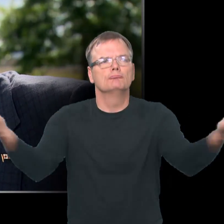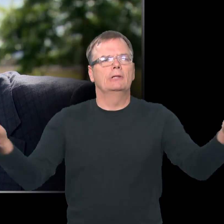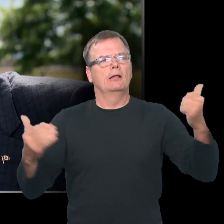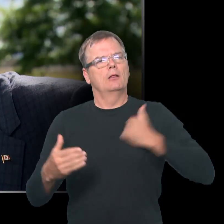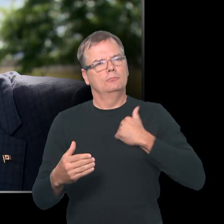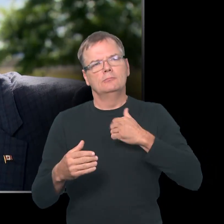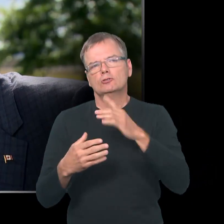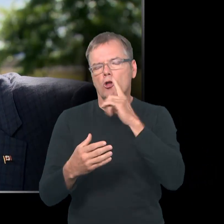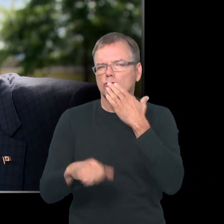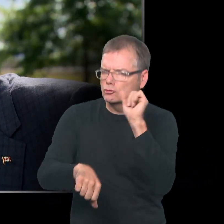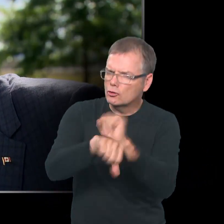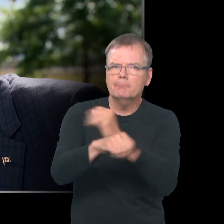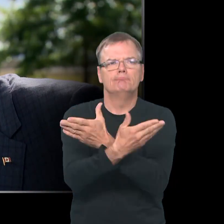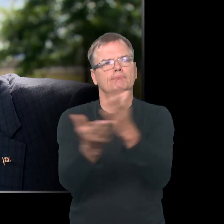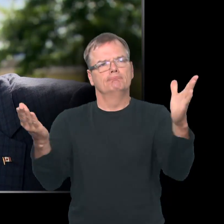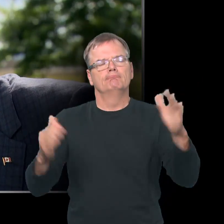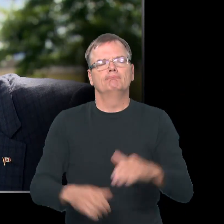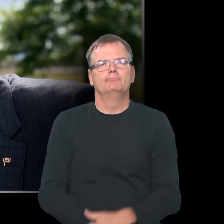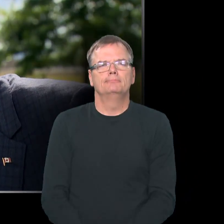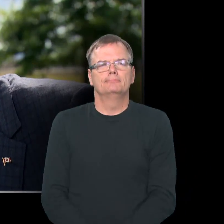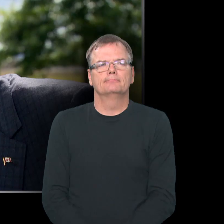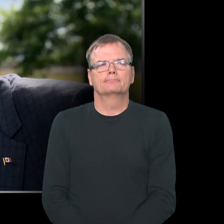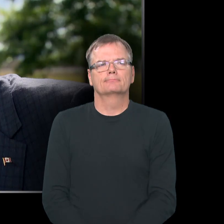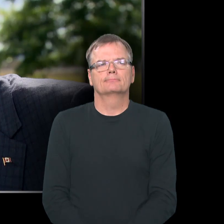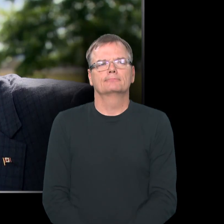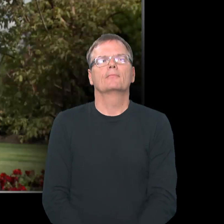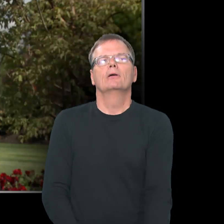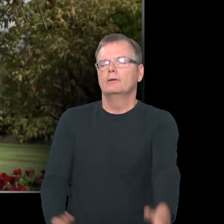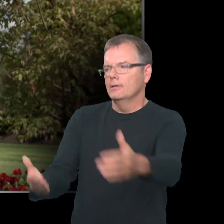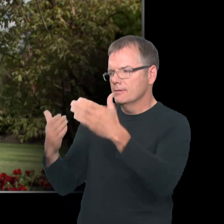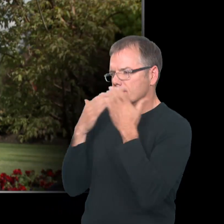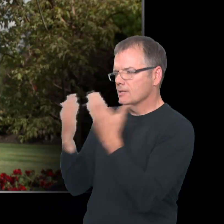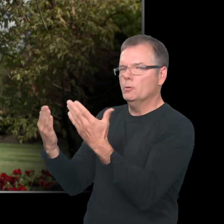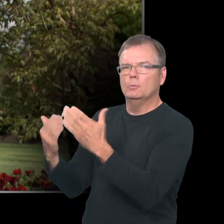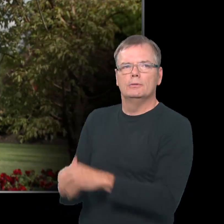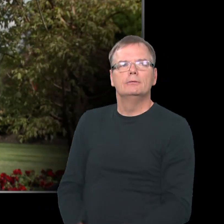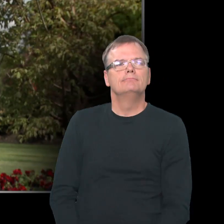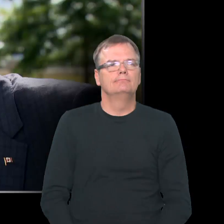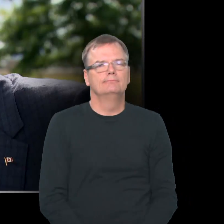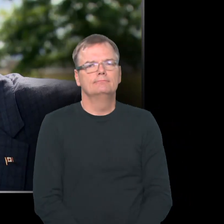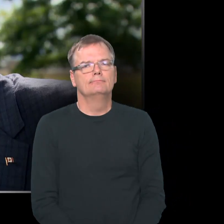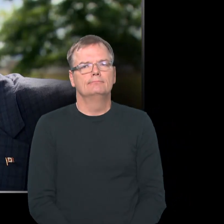look, all I say is that it's been a great honour to serve. And I think we've done a good job and we can continue doing a good job.